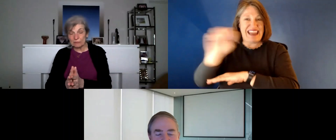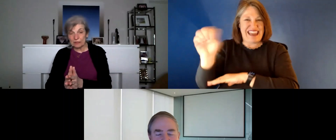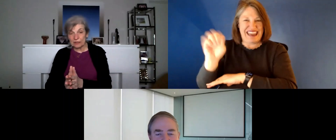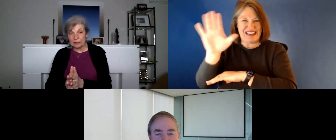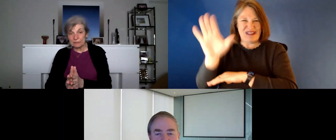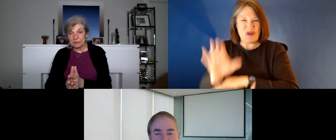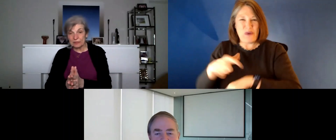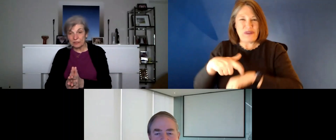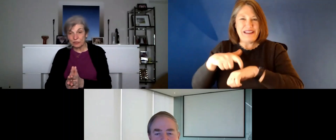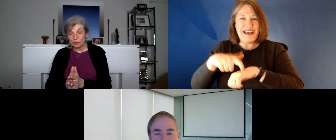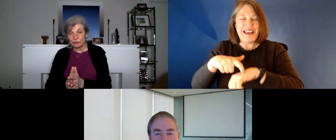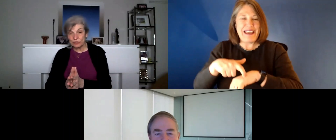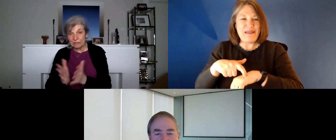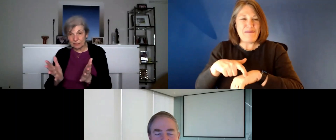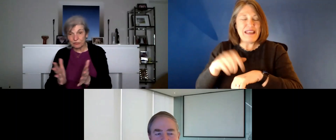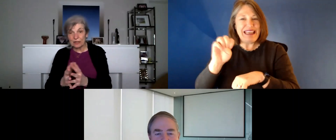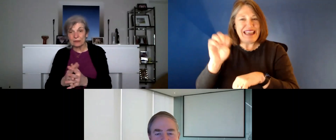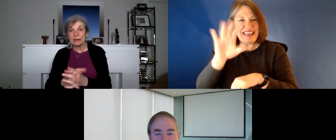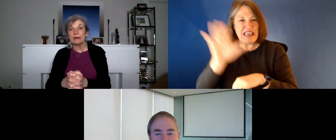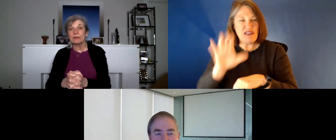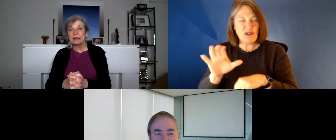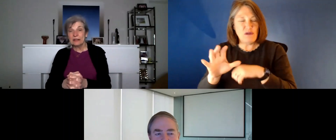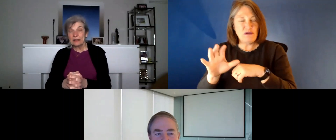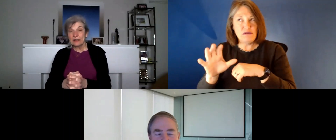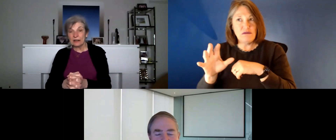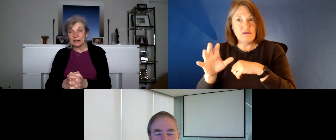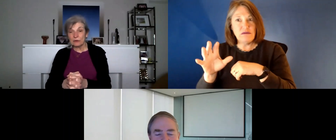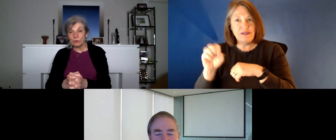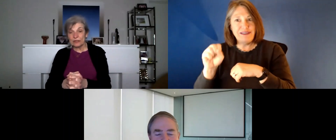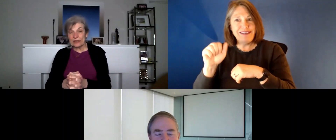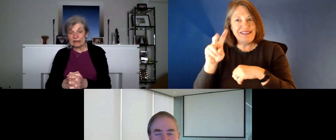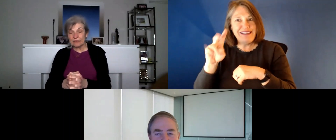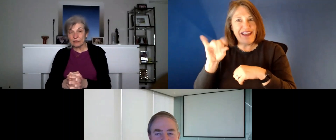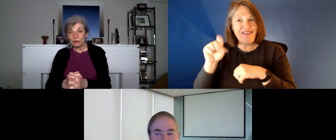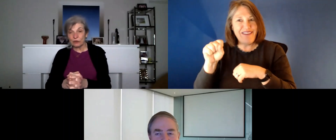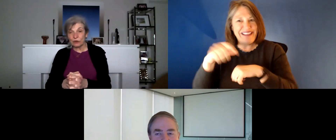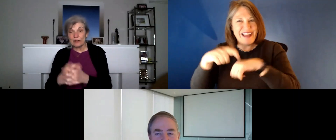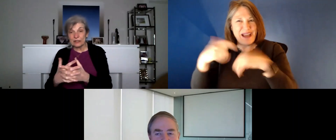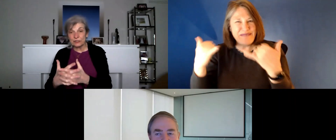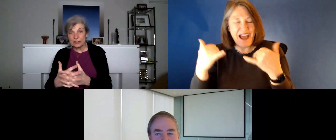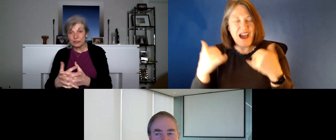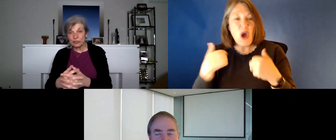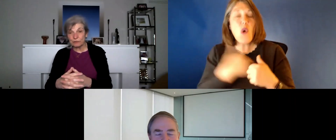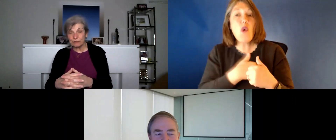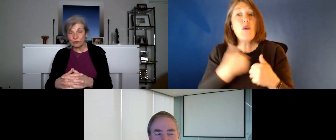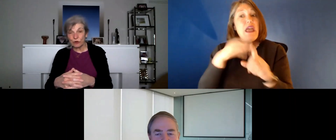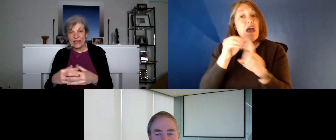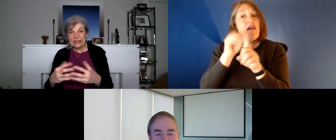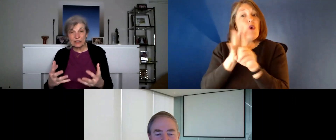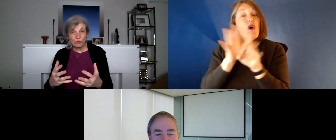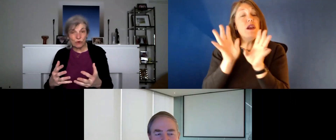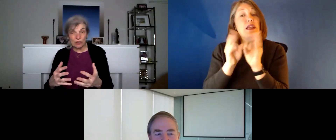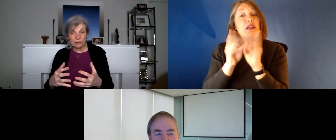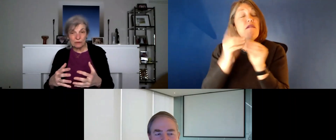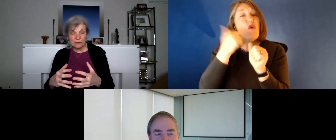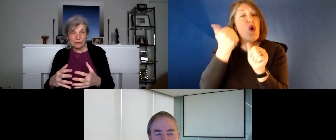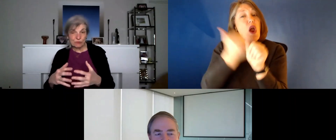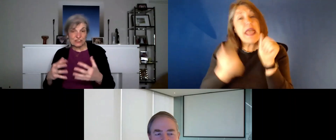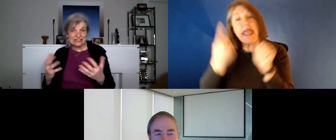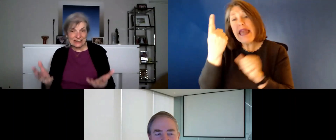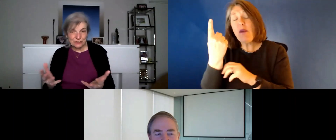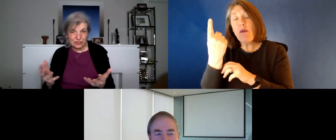06:12:01 East Coast savings time now, we have an orientation for anyone presenting